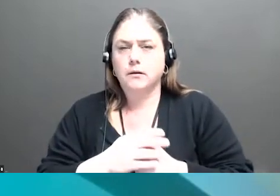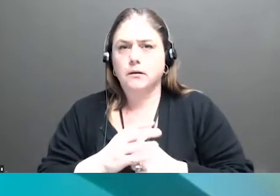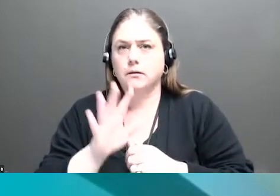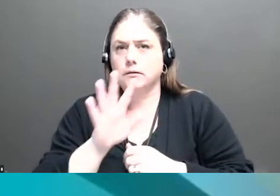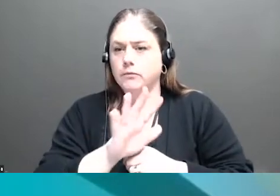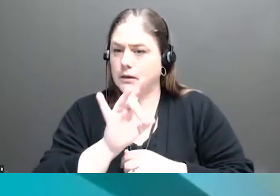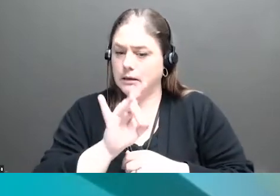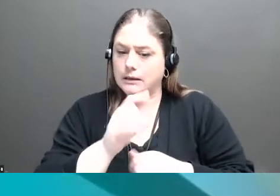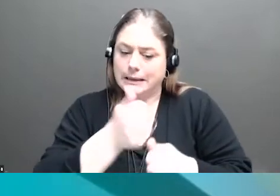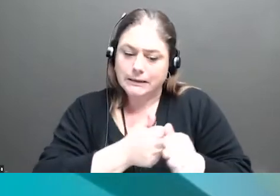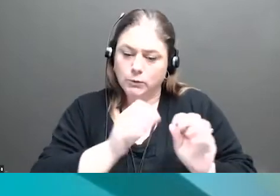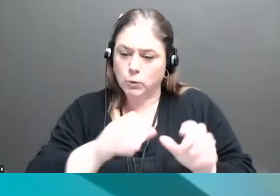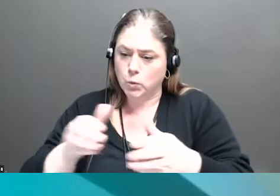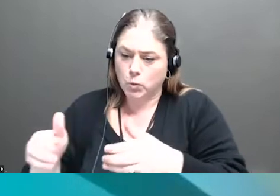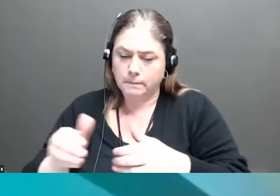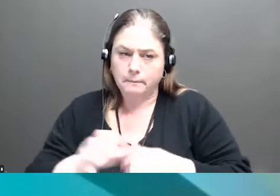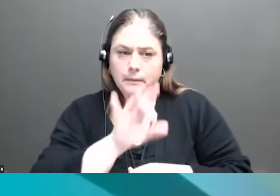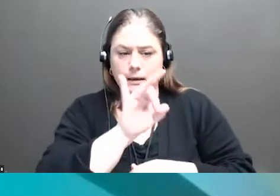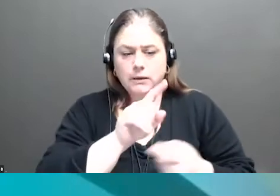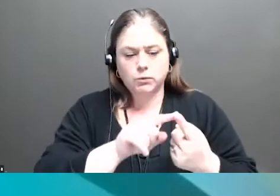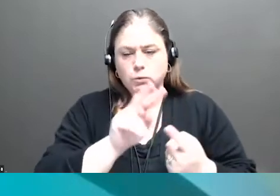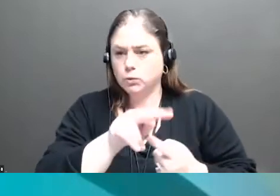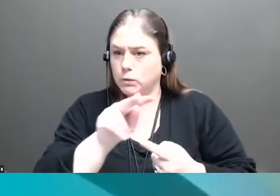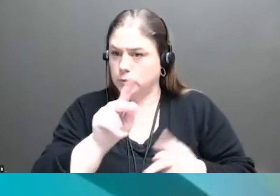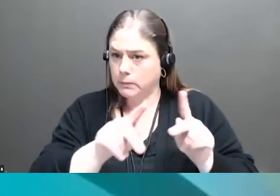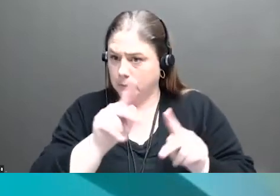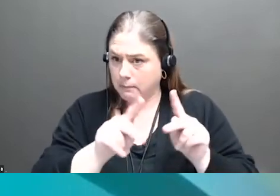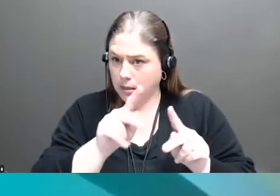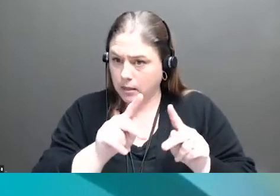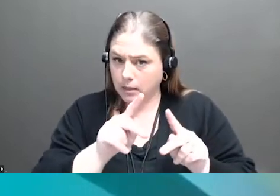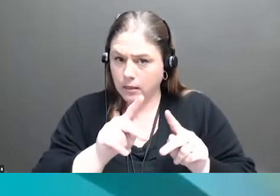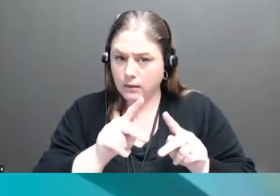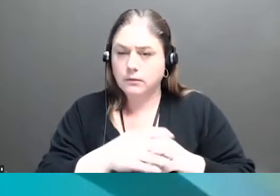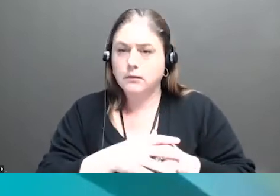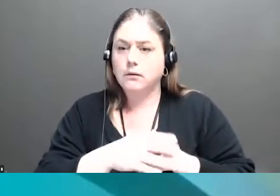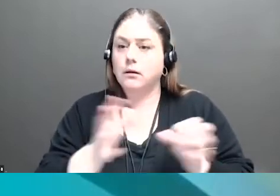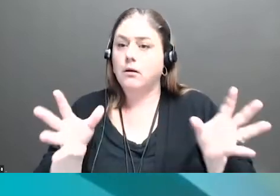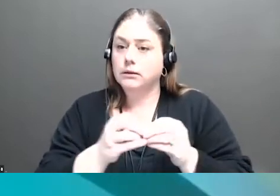each of our workshops, there were 12 pairs of mentors and mentees in our second year.